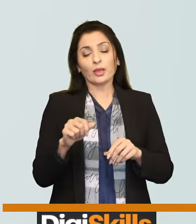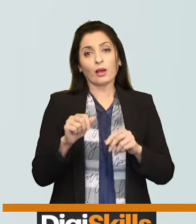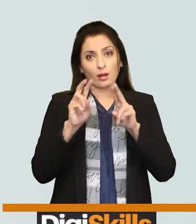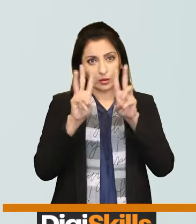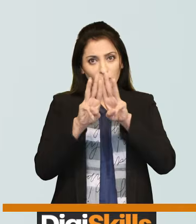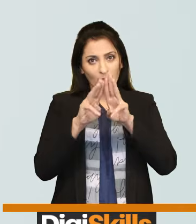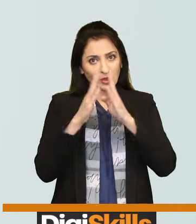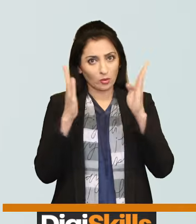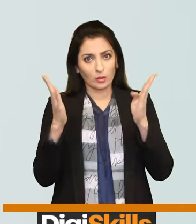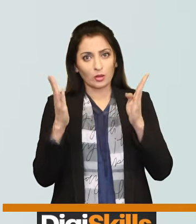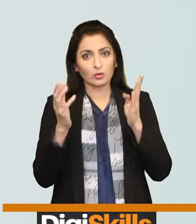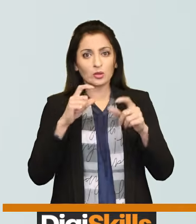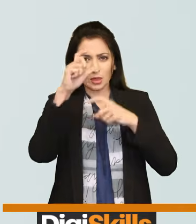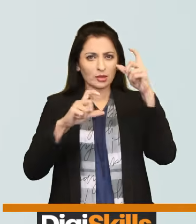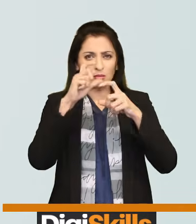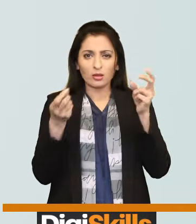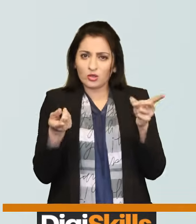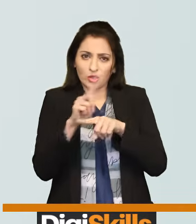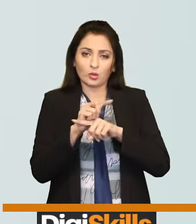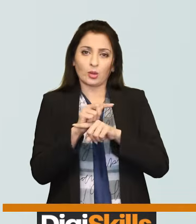of this website after some time.